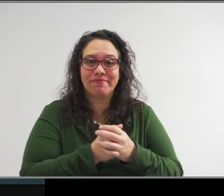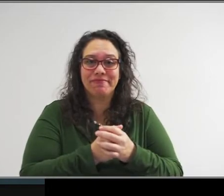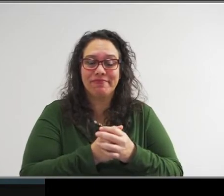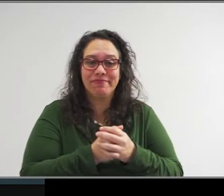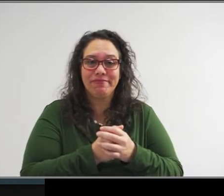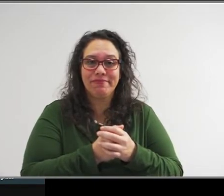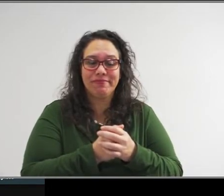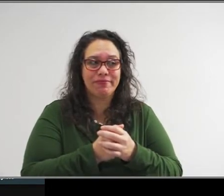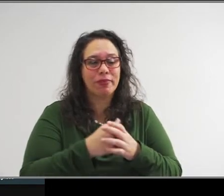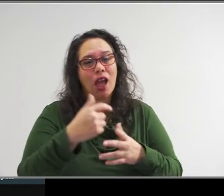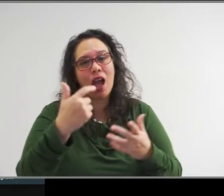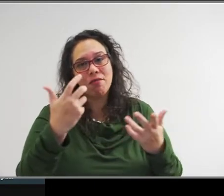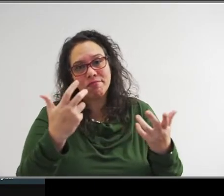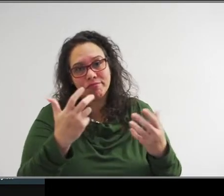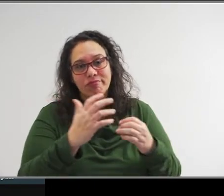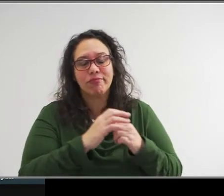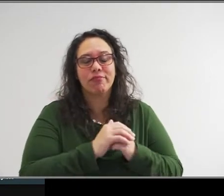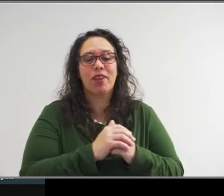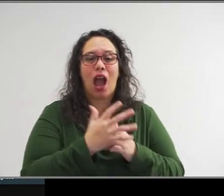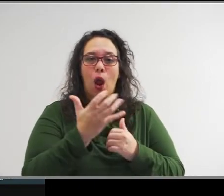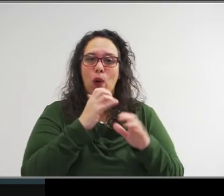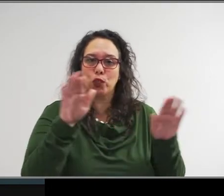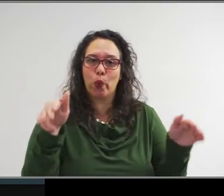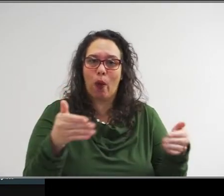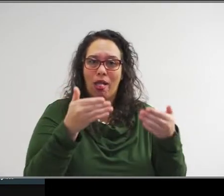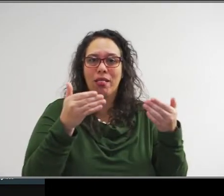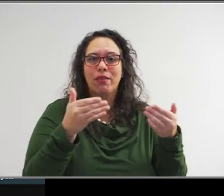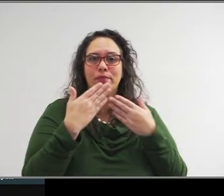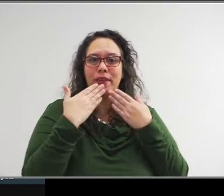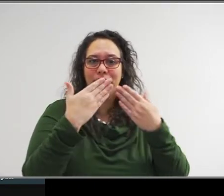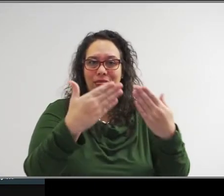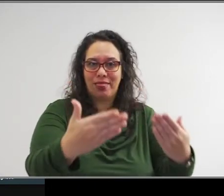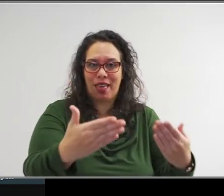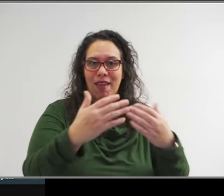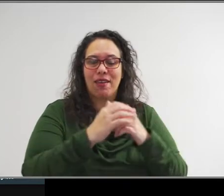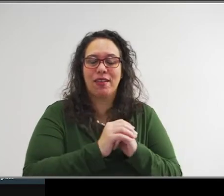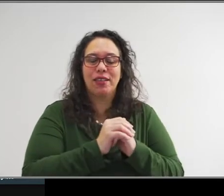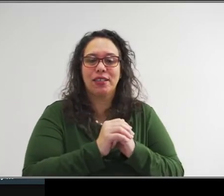Well, I would like to welcome and thank the newest members